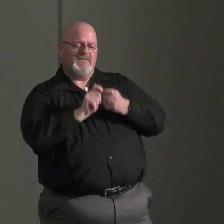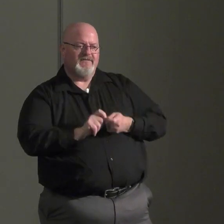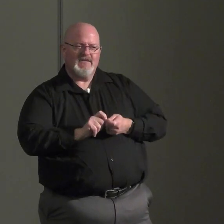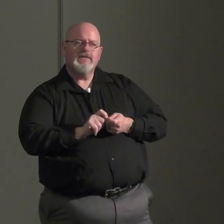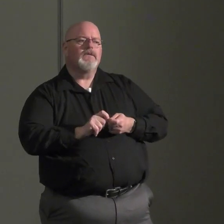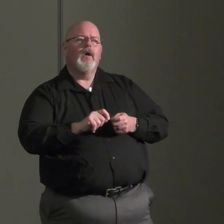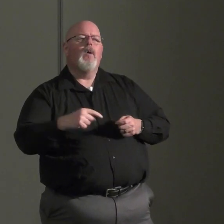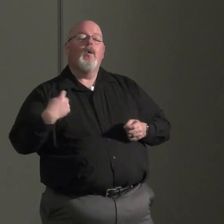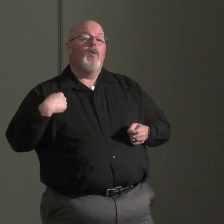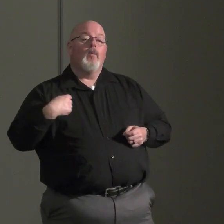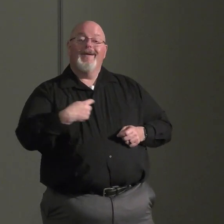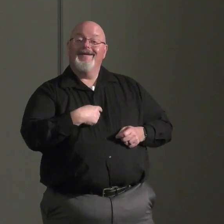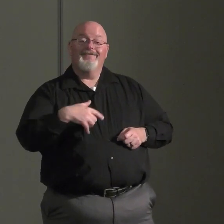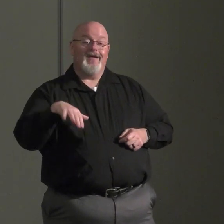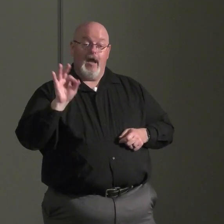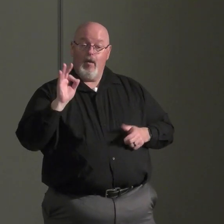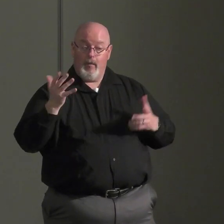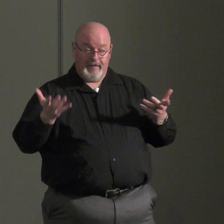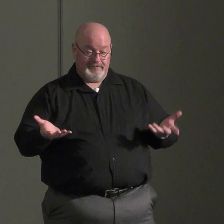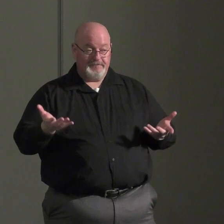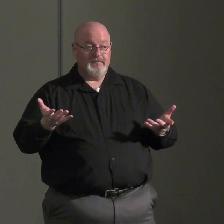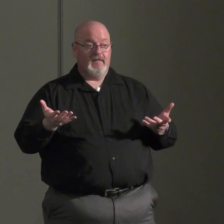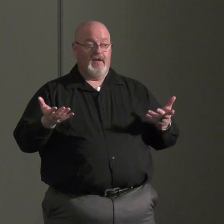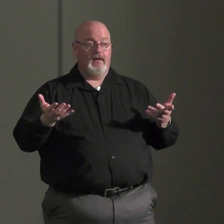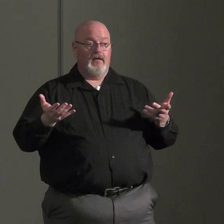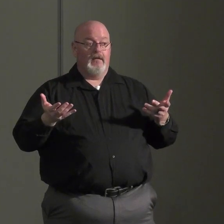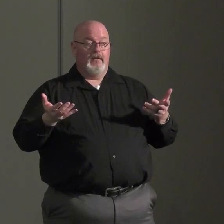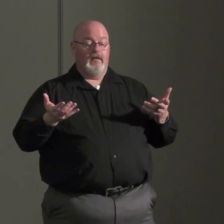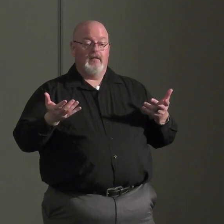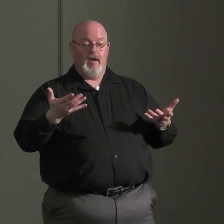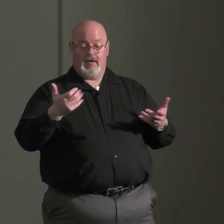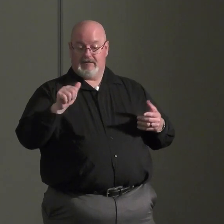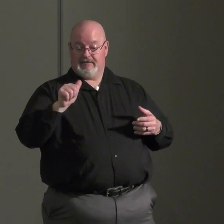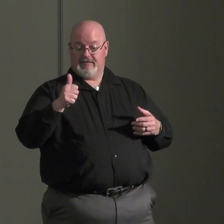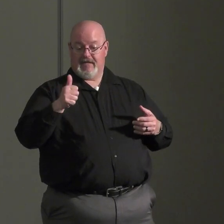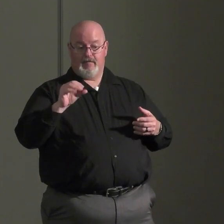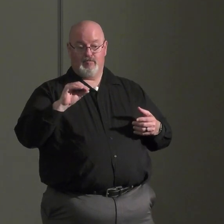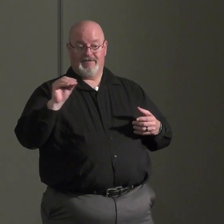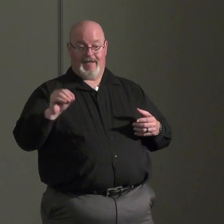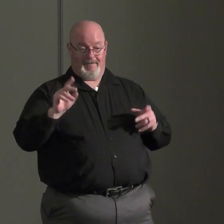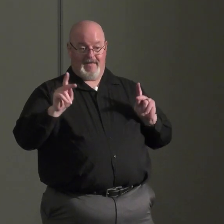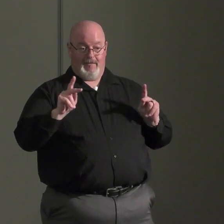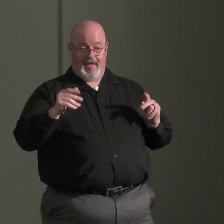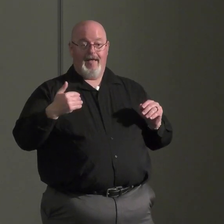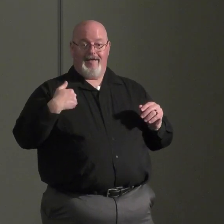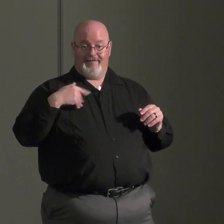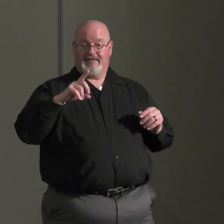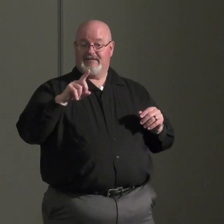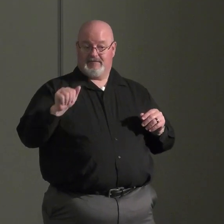we find is that while you know about 10% of people that have disabilities are wheelchair